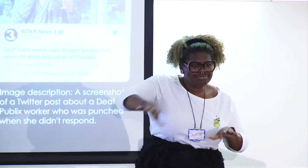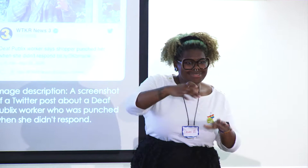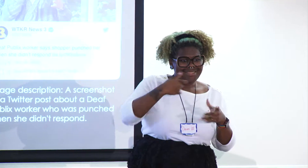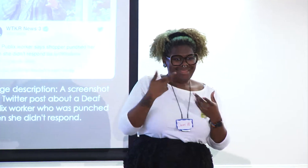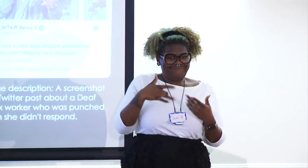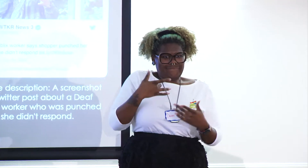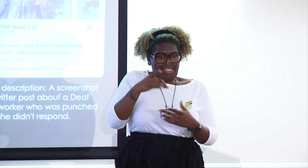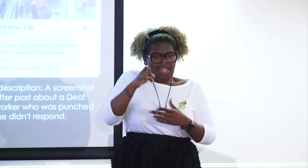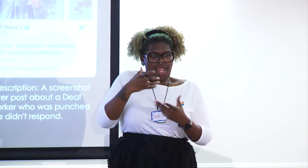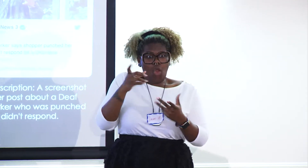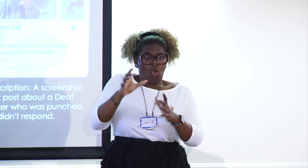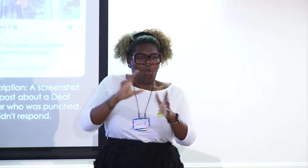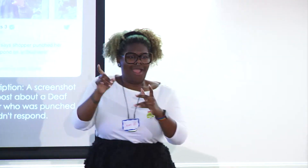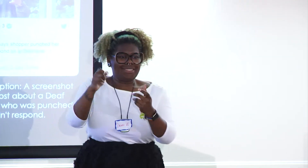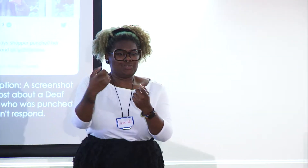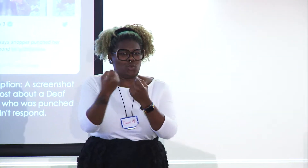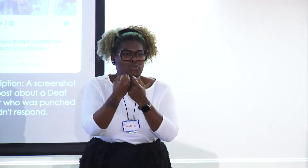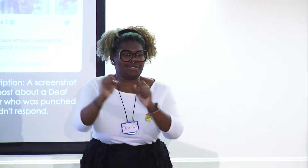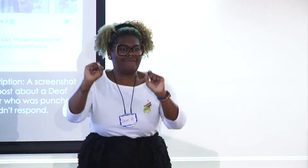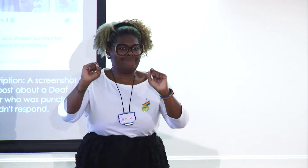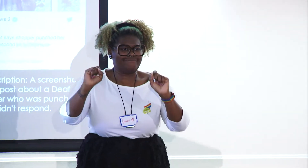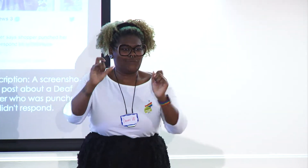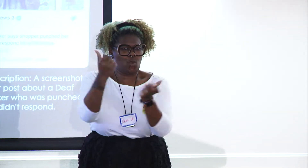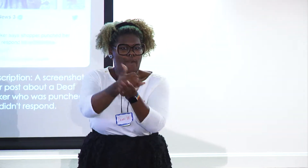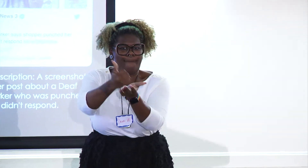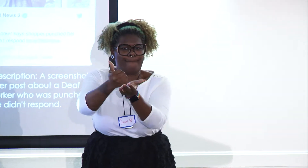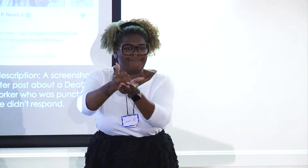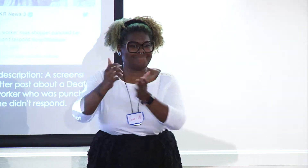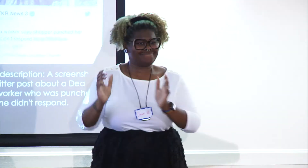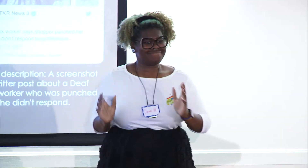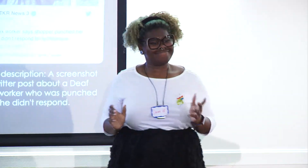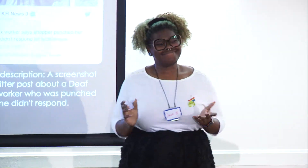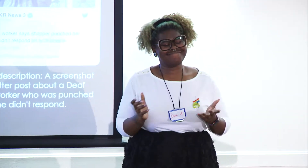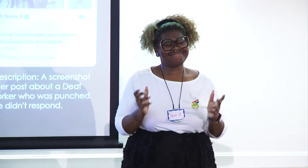or in another public area and feels as though they need to save this person,